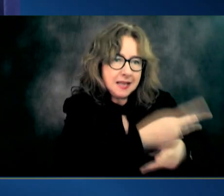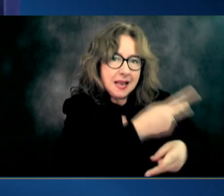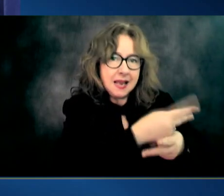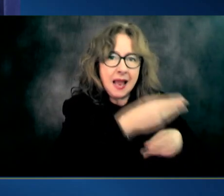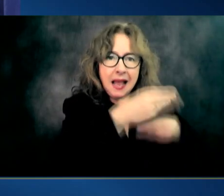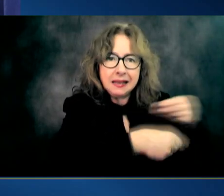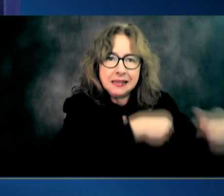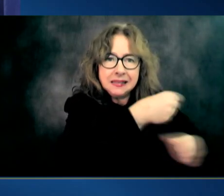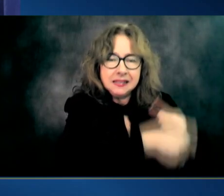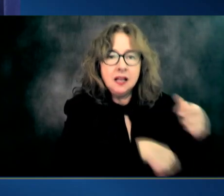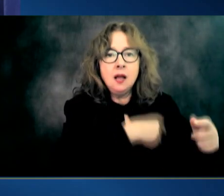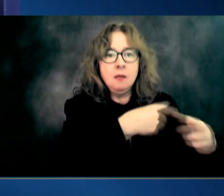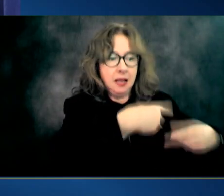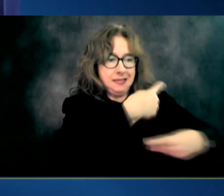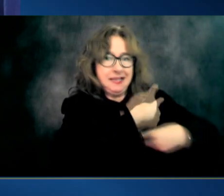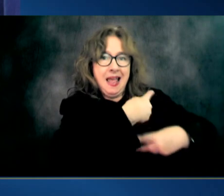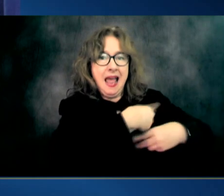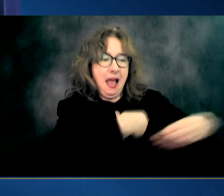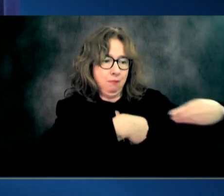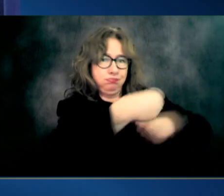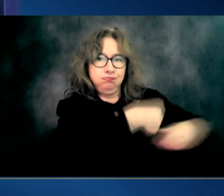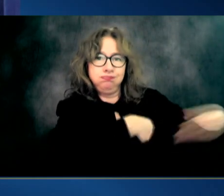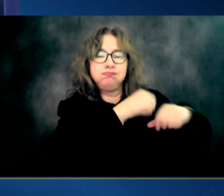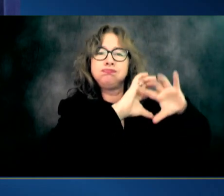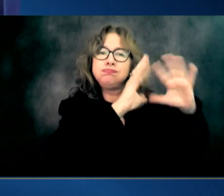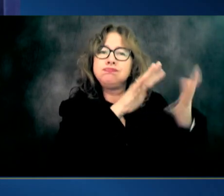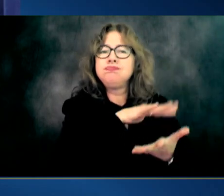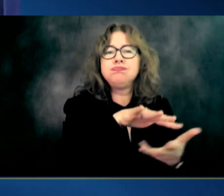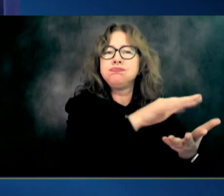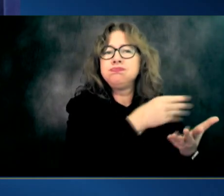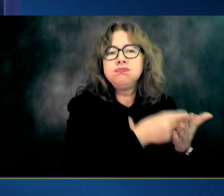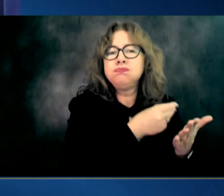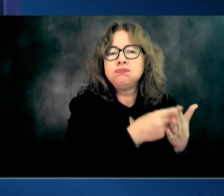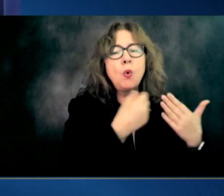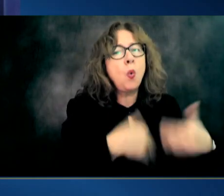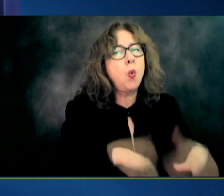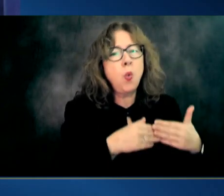getting care in the long run. And I do feel like that's something that